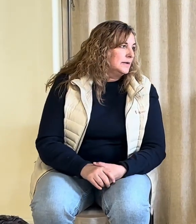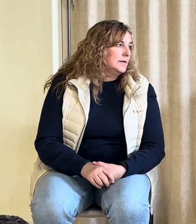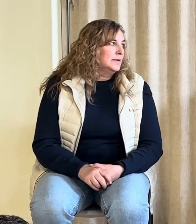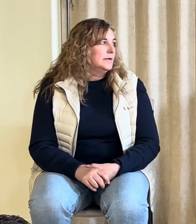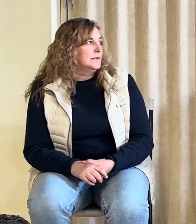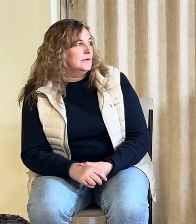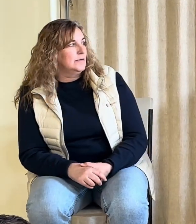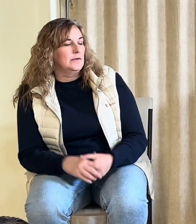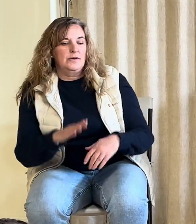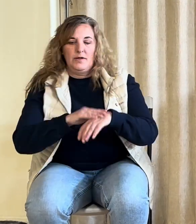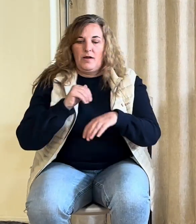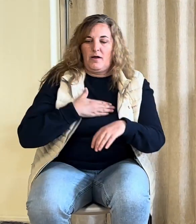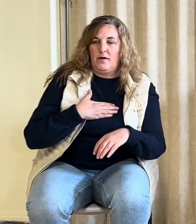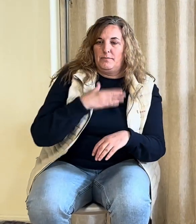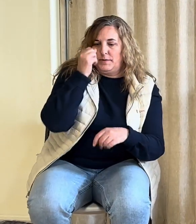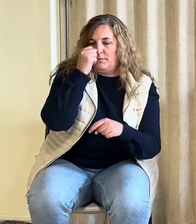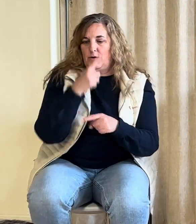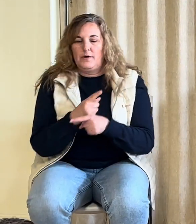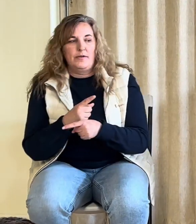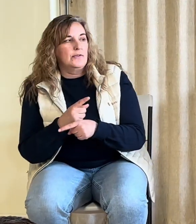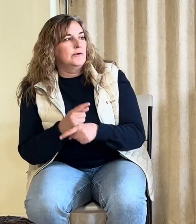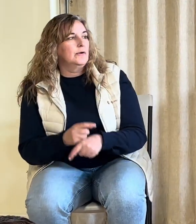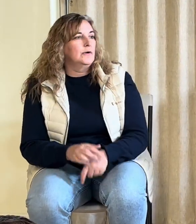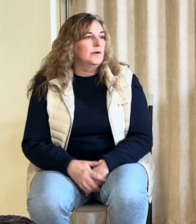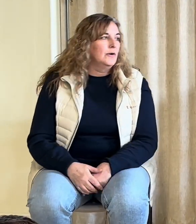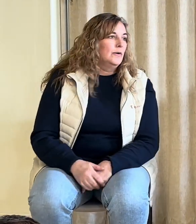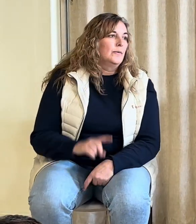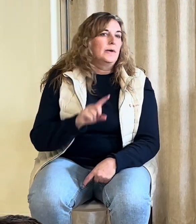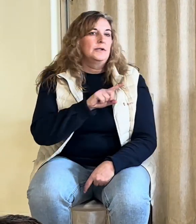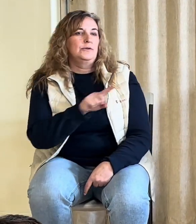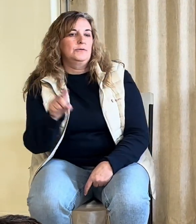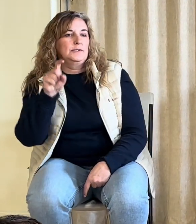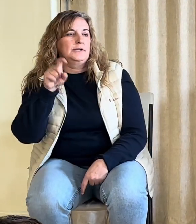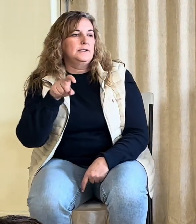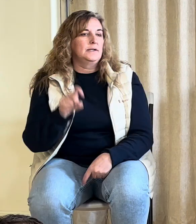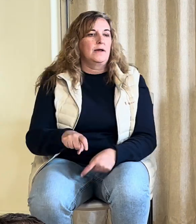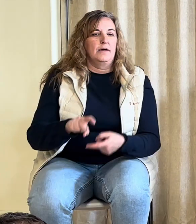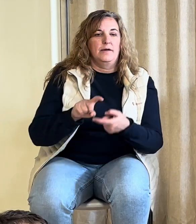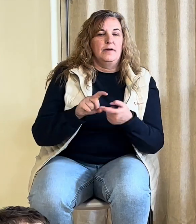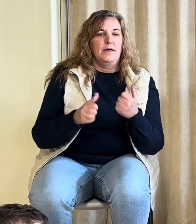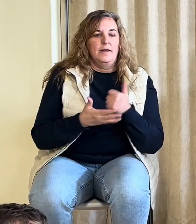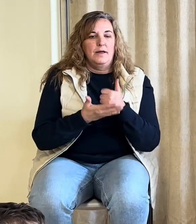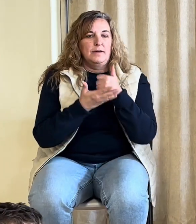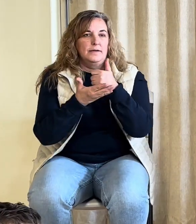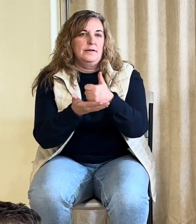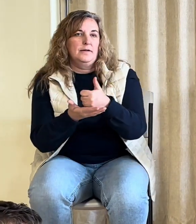You just call on me brother When you need a hand